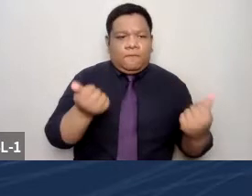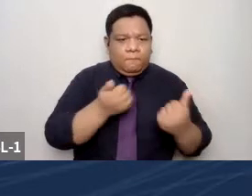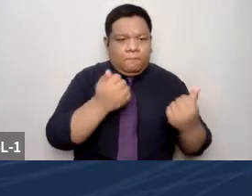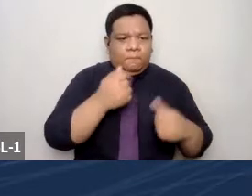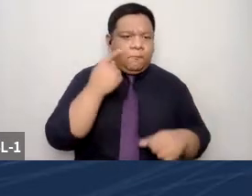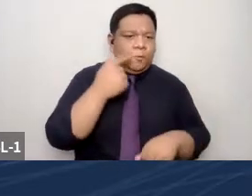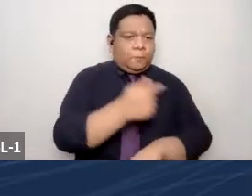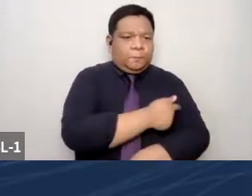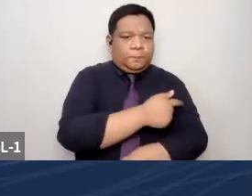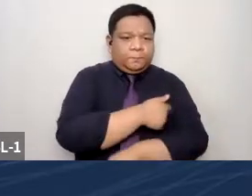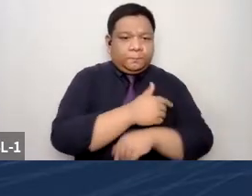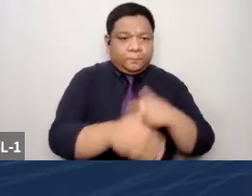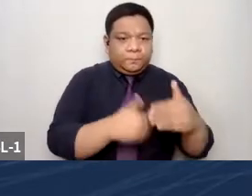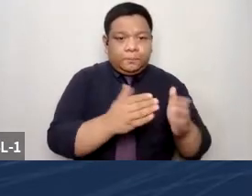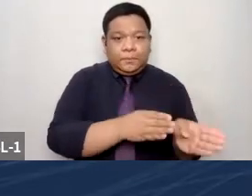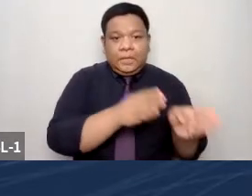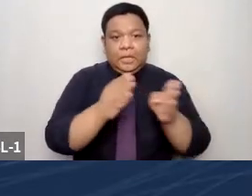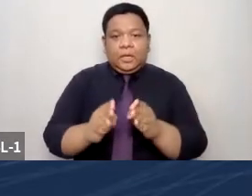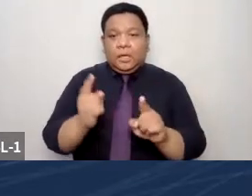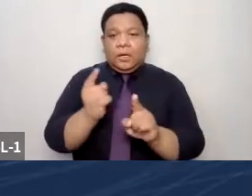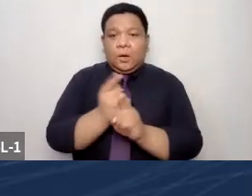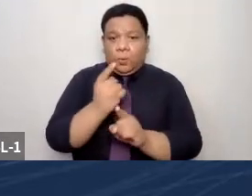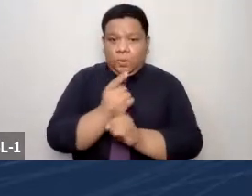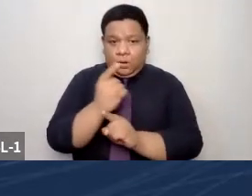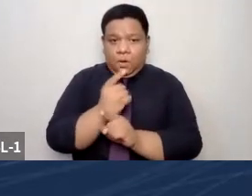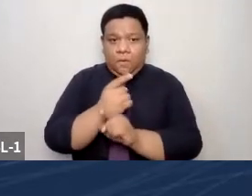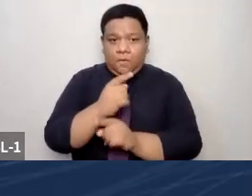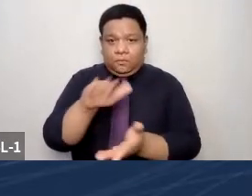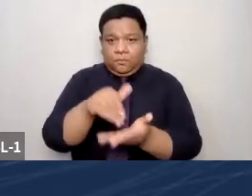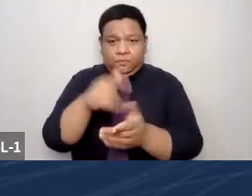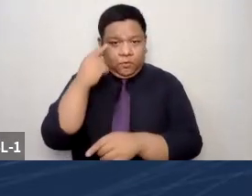Our regular vaccination sites are also very important.